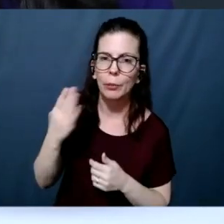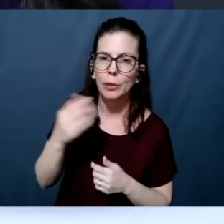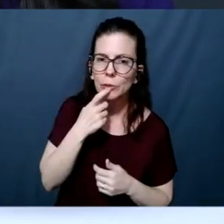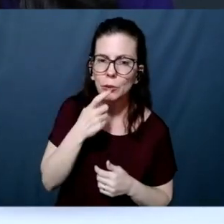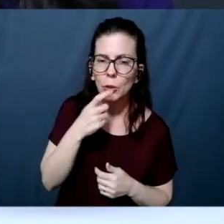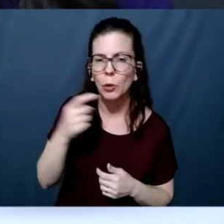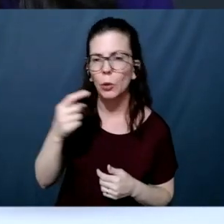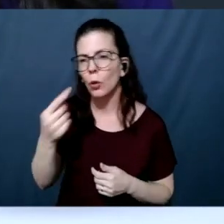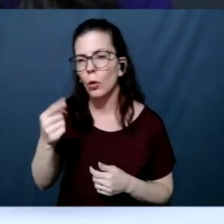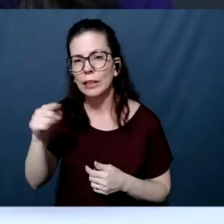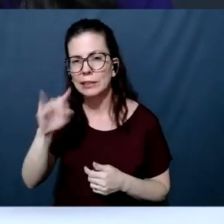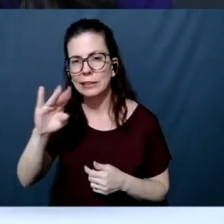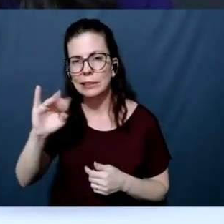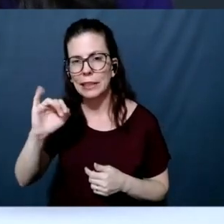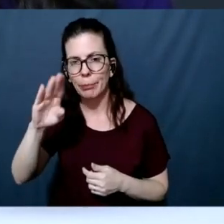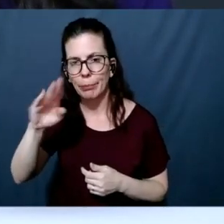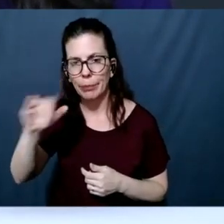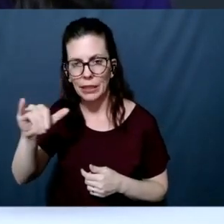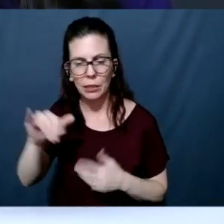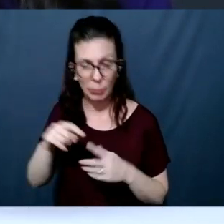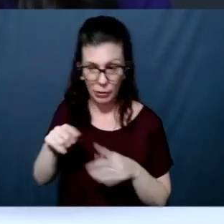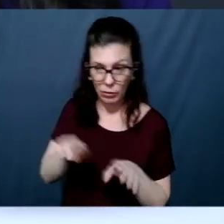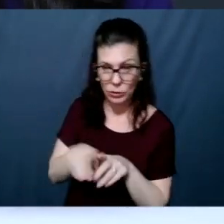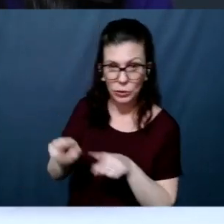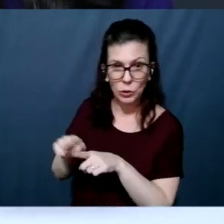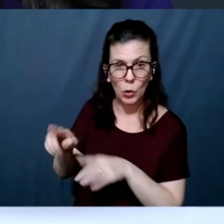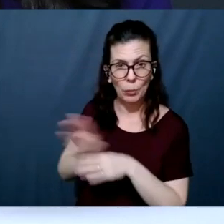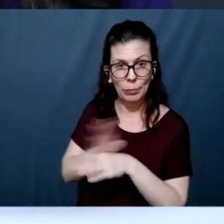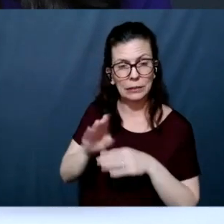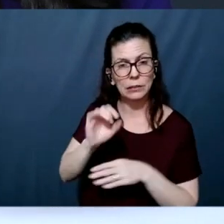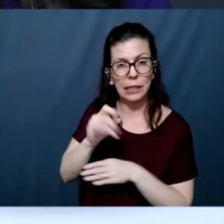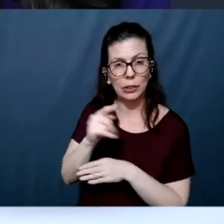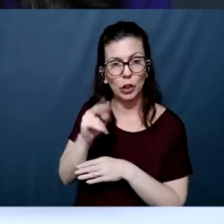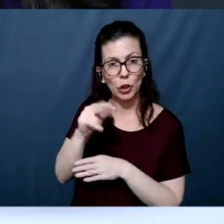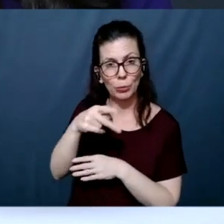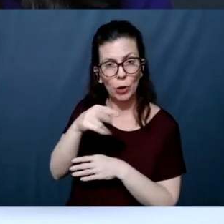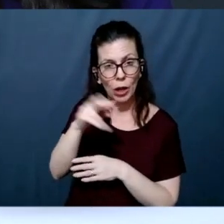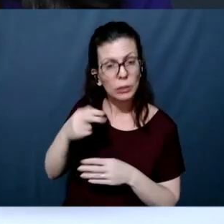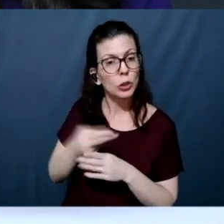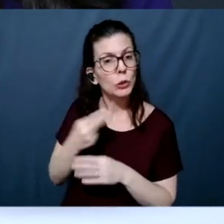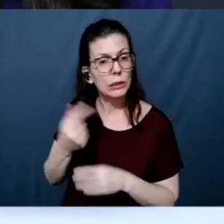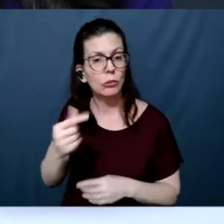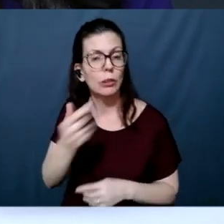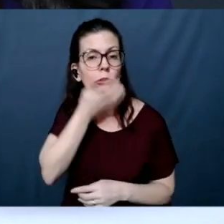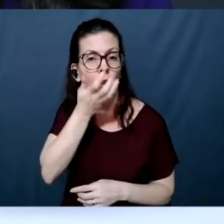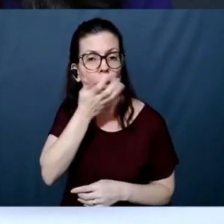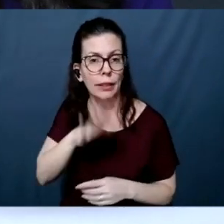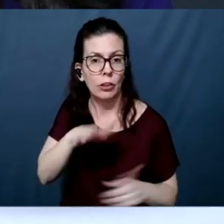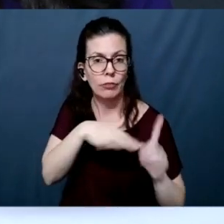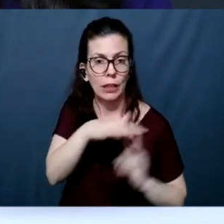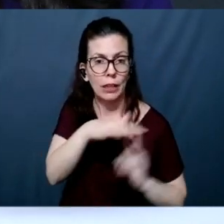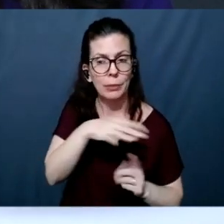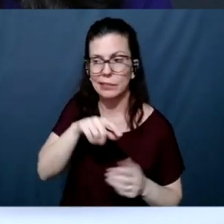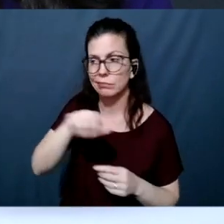But even enterprise customers that are using Greengrass in their environments will probably have other needs such as logging.